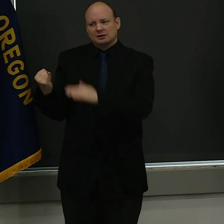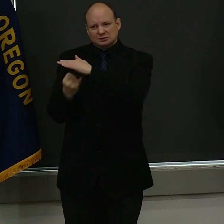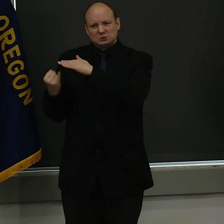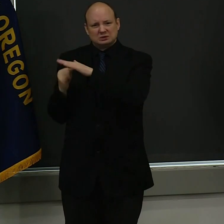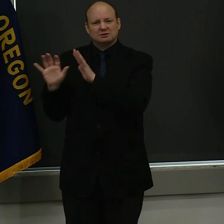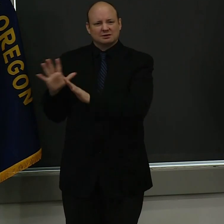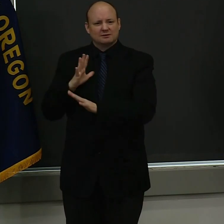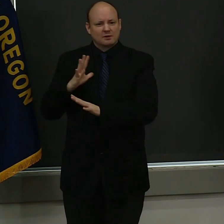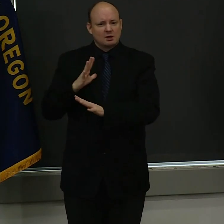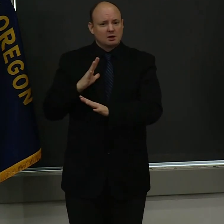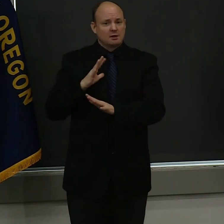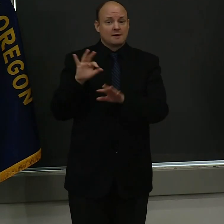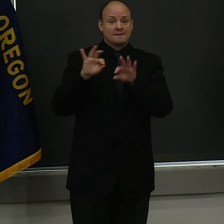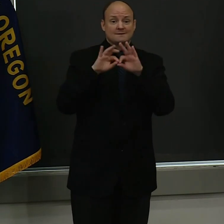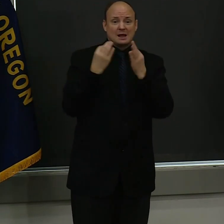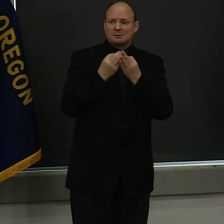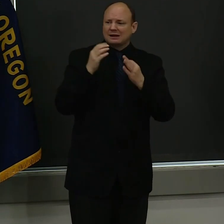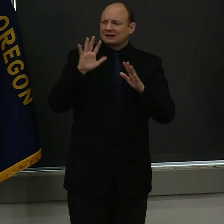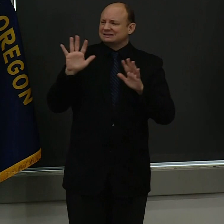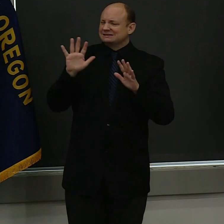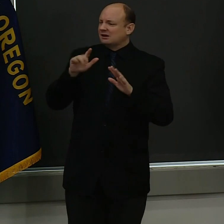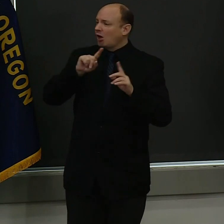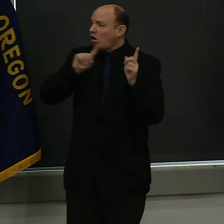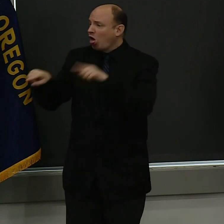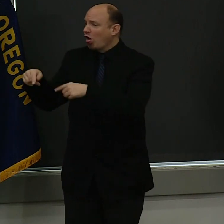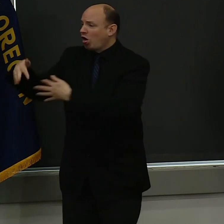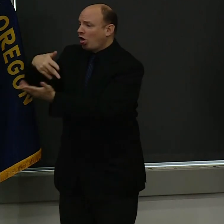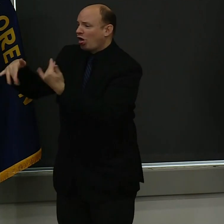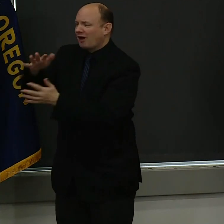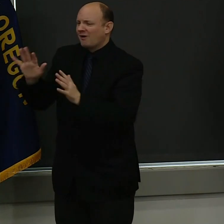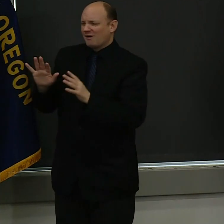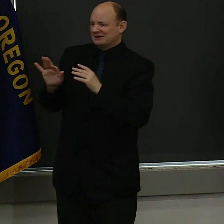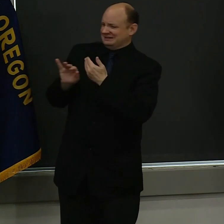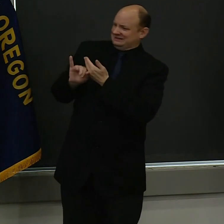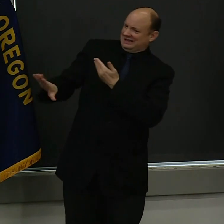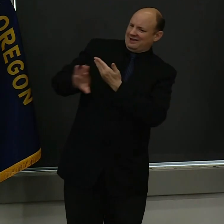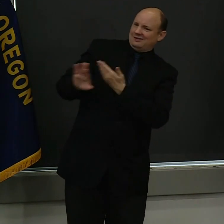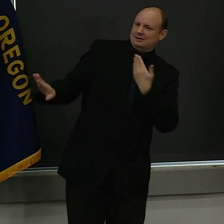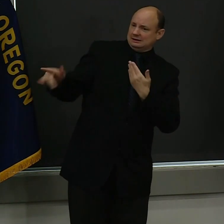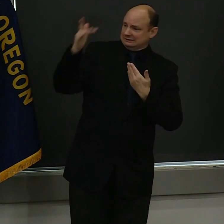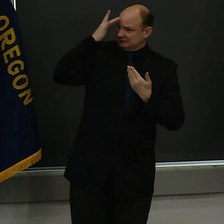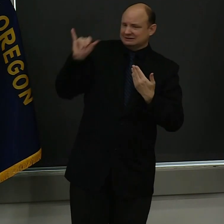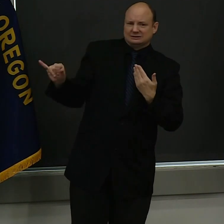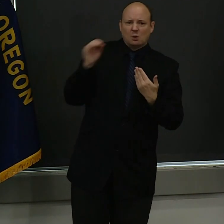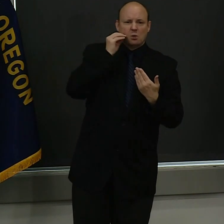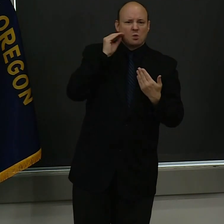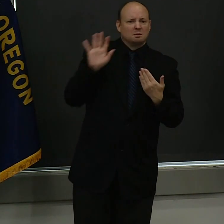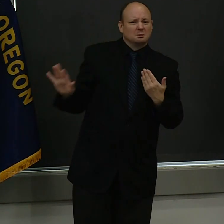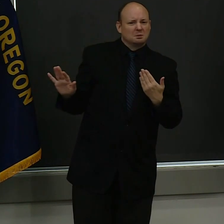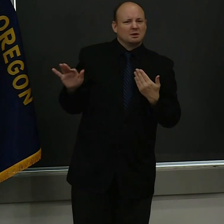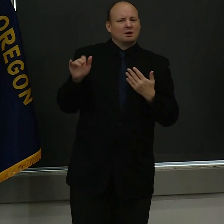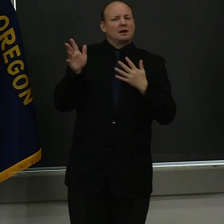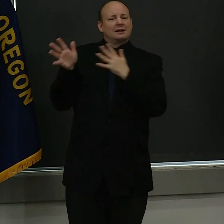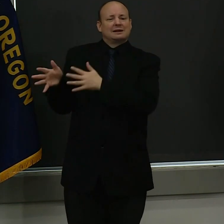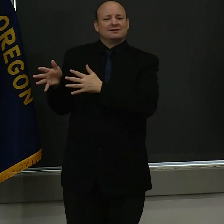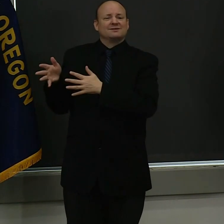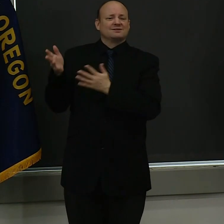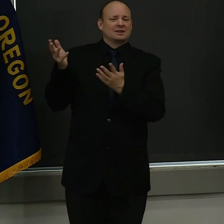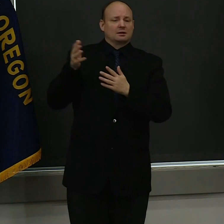COME INTO THE HOSPITAL HOSPITAL THEY'RE COME INTO THE HOSPITAL HOSPITAL THEY'RE ISOLATED COME INTO THE HOSPITAL HOSPITAL THEY'RE ISOLATED RIGHT COME INTO THE HOSPITAL HOSPITAL THEY'RE ISOLATED RIGHT WHEN THEY'RE ISOLATED RIGHT WHEN THEY'RE ISOLATED RIGHT WHEN THEY THEY'RE ISOLATED RIGHT WHEN THEY NEED THEY'RE ISOLATED RIGHT WHEN THEY NEED SUPPORT THEY'RE ISOLATED RIGHT WHEN THEY NEED SUPPORT AND THEY'RE ISOLATED RIGHT WHEN THEY NEED SUPPORT AND COMPANY THEY NEED SUPPORT AND COMPANY THEY NEED SUPPORT AND COMPANY AND THEY NEED SUPPORT AND COMPANY AND LOVE THEY NEED SUPPORT AND COMPANY AND LOVE THE THEY NEED SUPPORT AND COMPANY AND LOVE THE MOST. AND LOVE THE MOST. AND LOVE THE MOST. >> AND LOVE THE MOST. >> IT AND LOVE THE MOST. >> IT HAS AND LOVE THE MOST. >> IT HAS BEEN AND LOVE THE MOST. >> IT HAS BEEN REALLY AND LOVE THE MOST. >> IT HAS BEEN REALLY HARD AND LOVE THE MOST. >> IT HAS BEEN REALLY HARD FOR